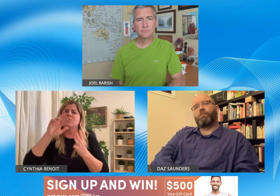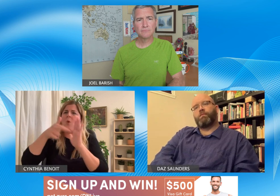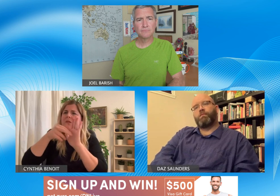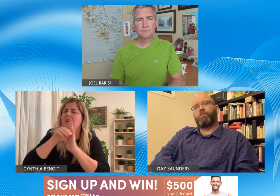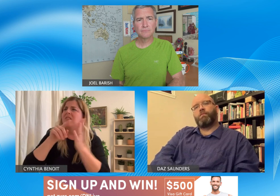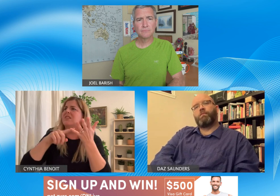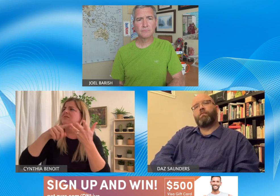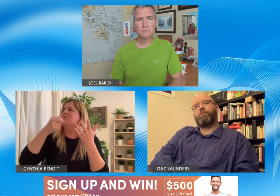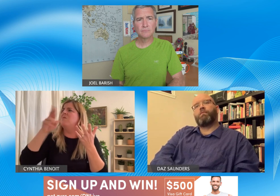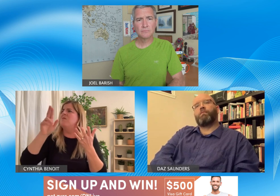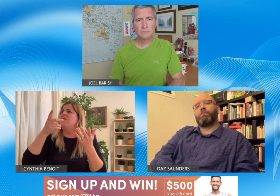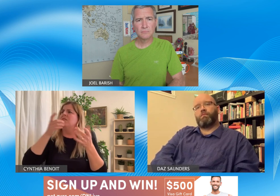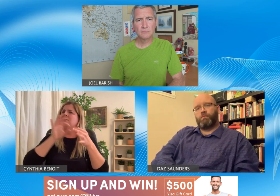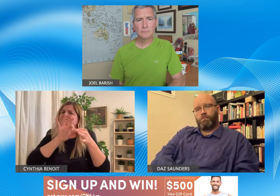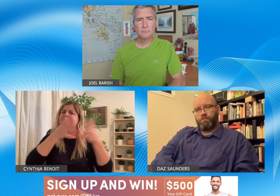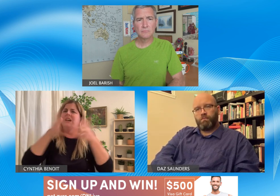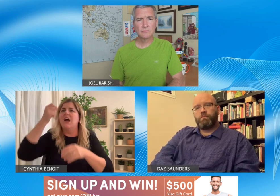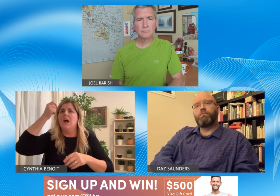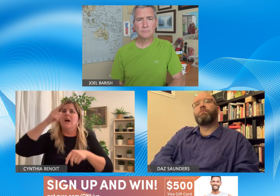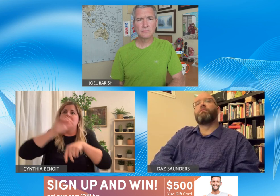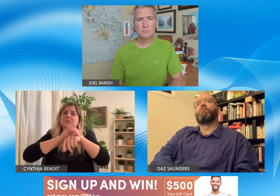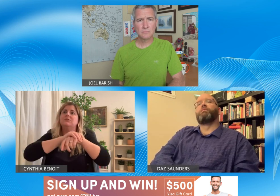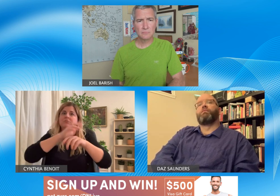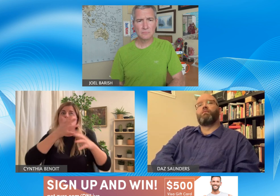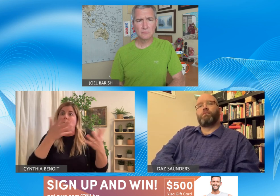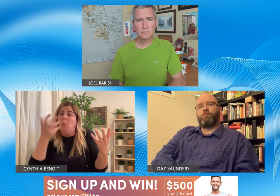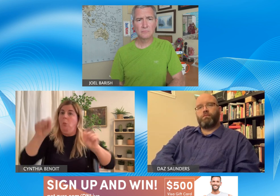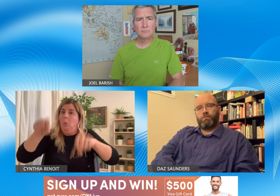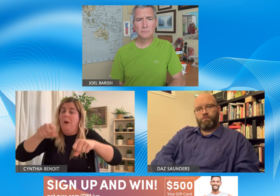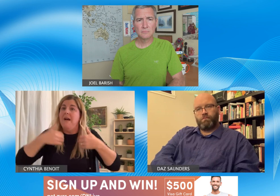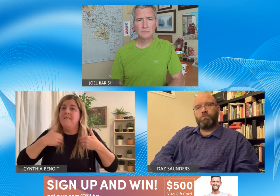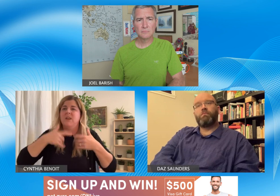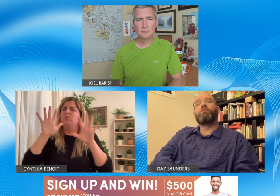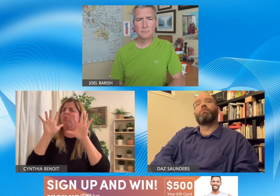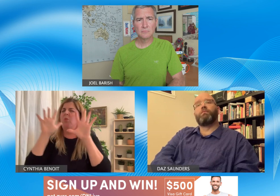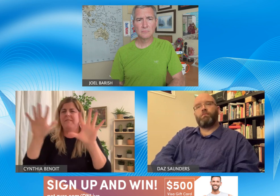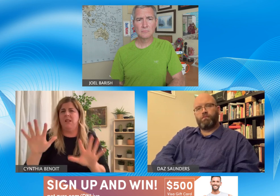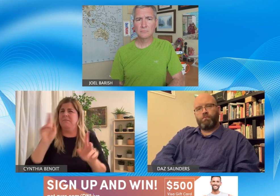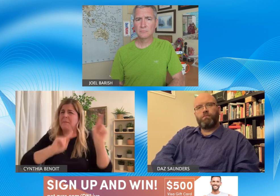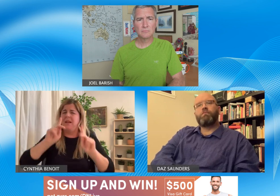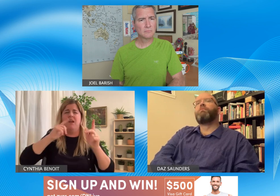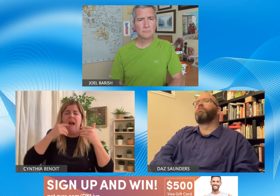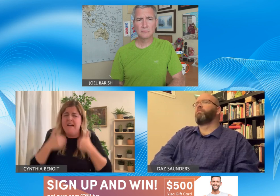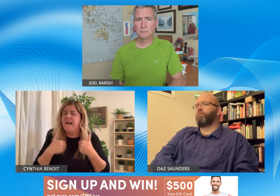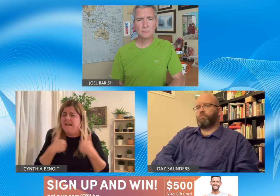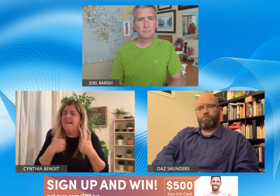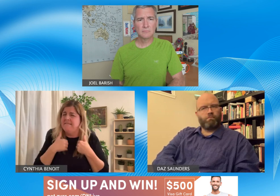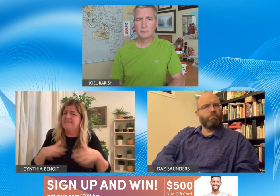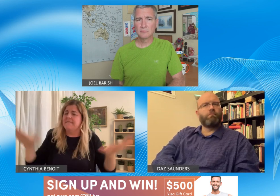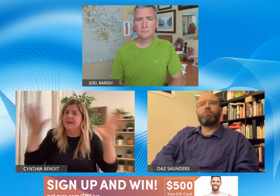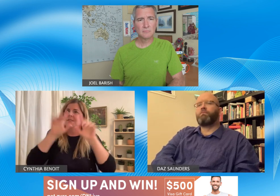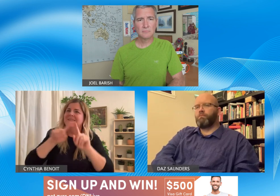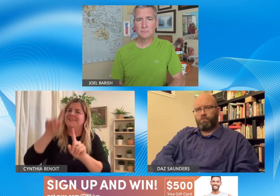Like for example, they could even be role models, that there are wonderful people out there Some of them are even capable of using English. However, when it comes down to it,